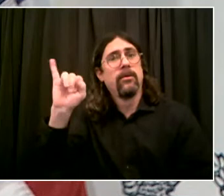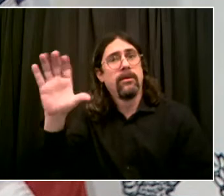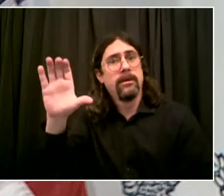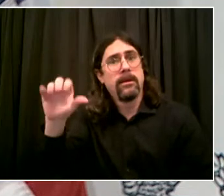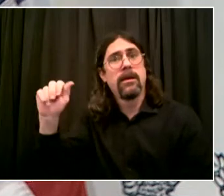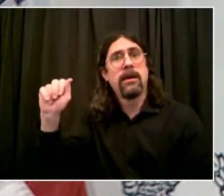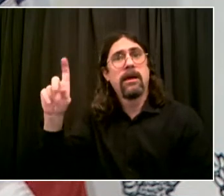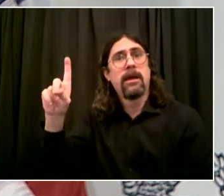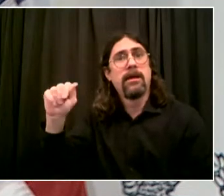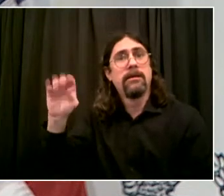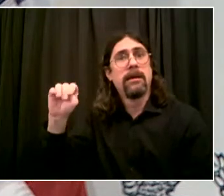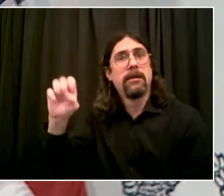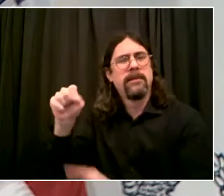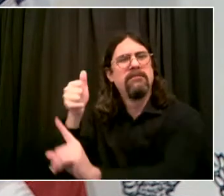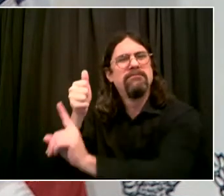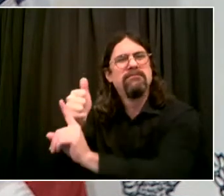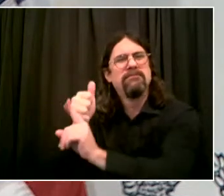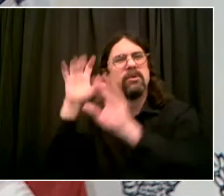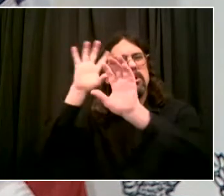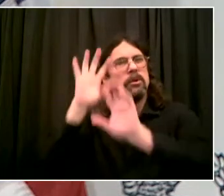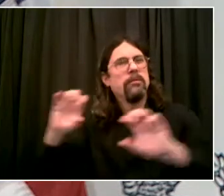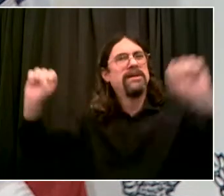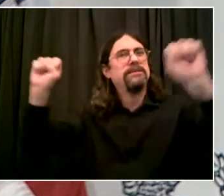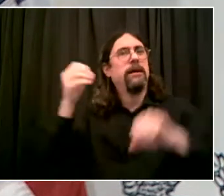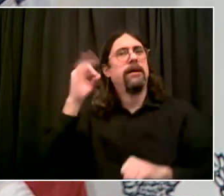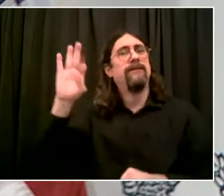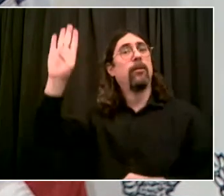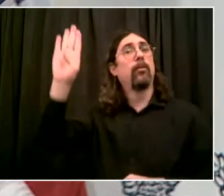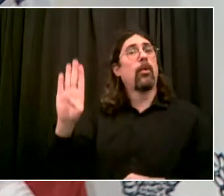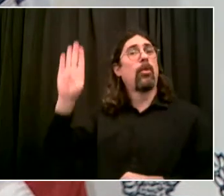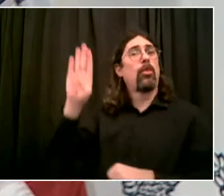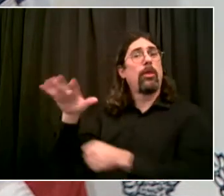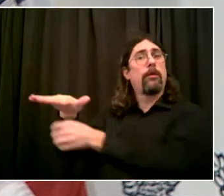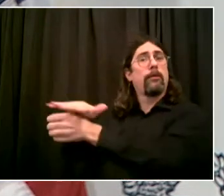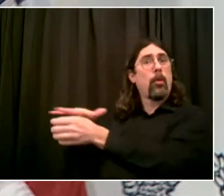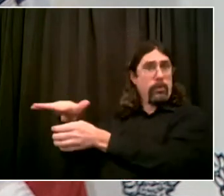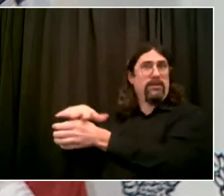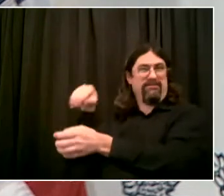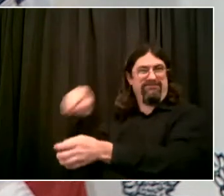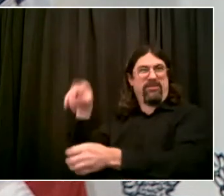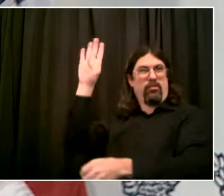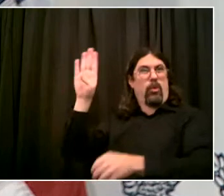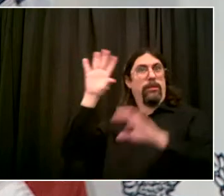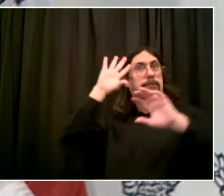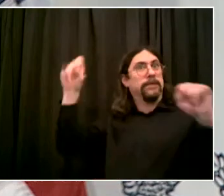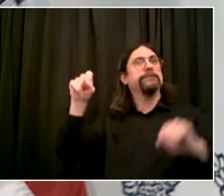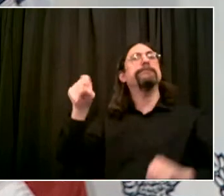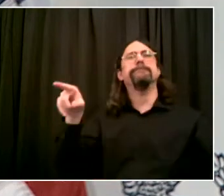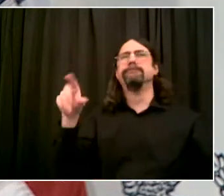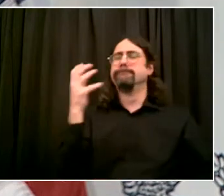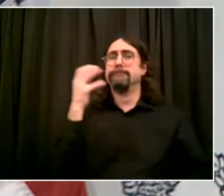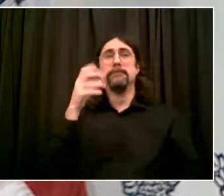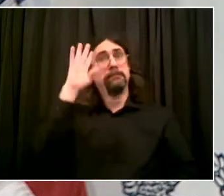BROOKLYN, ERIC ADAMS. WHO AS MANY OF YOU KNOW HE WAS A POLICE OFFICER